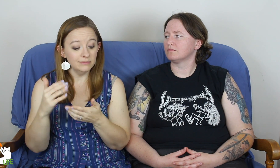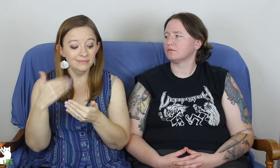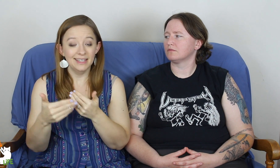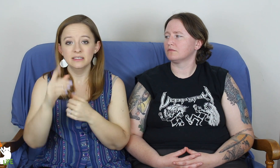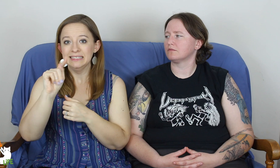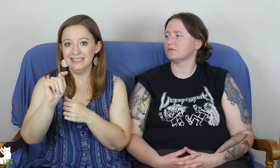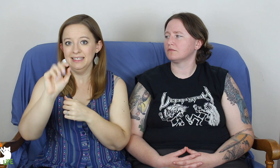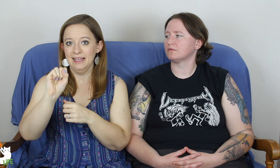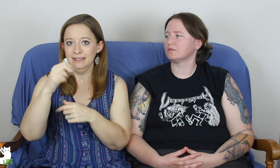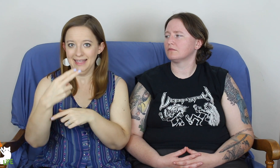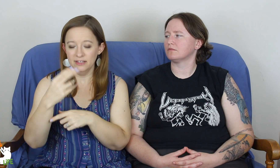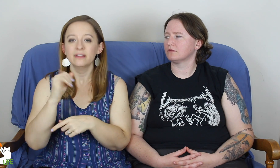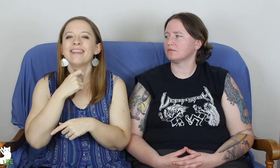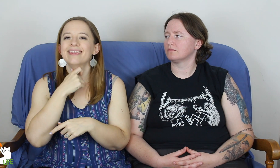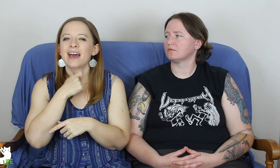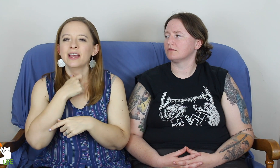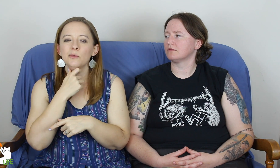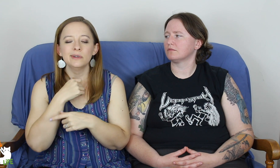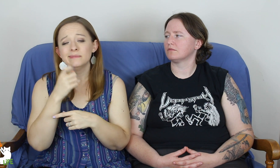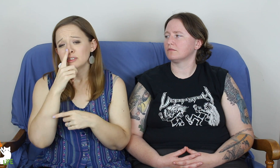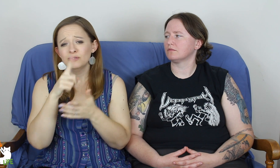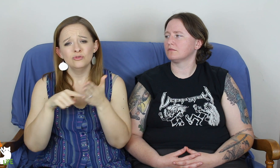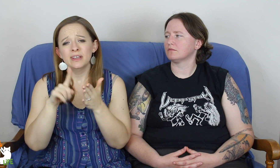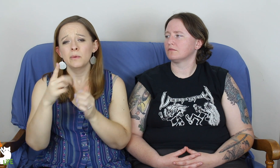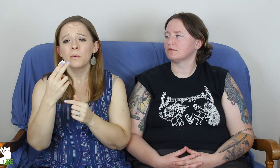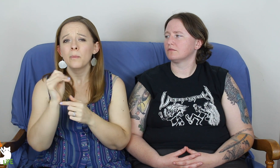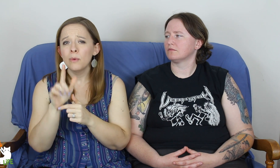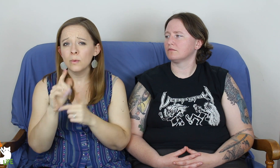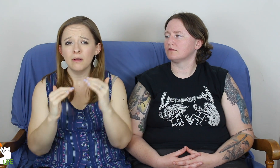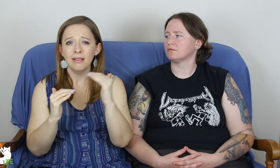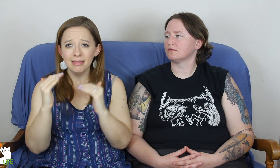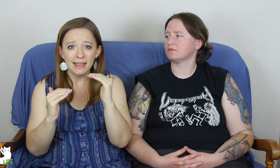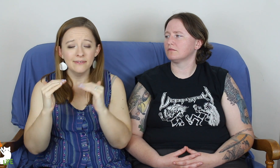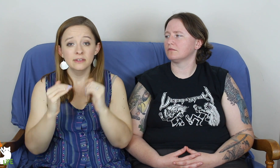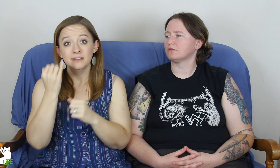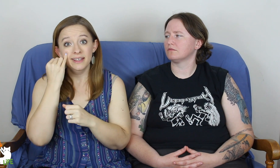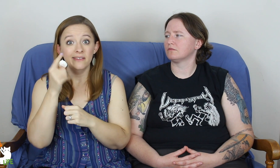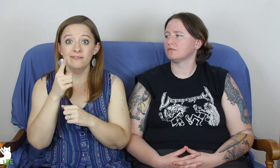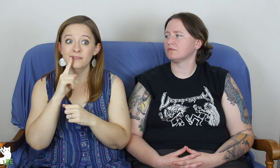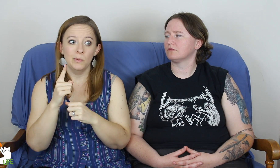The next one is TSH and that's for your thyroid. Just to check to make sure your hormonal levels are good.